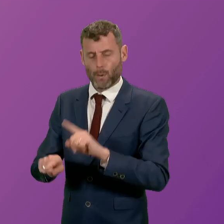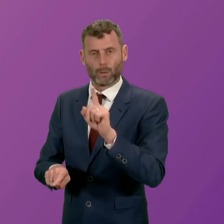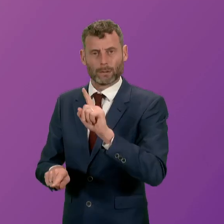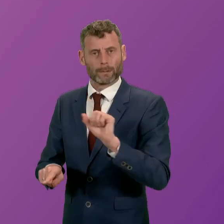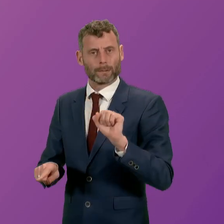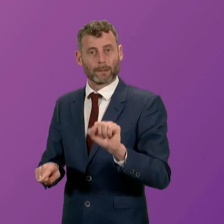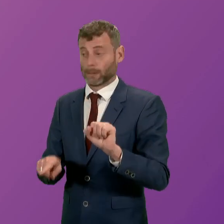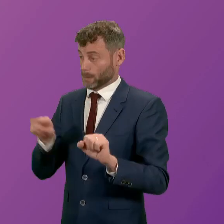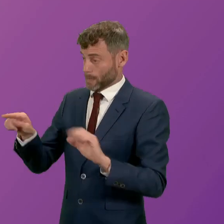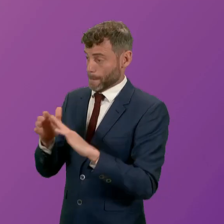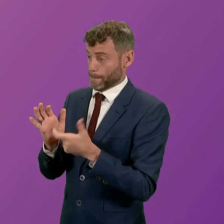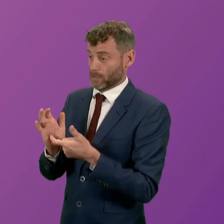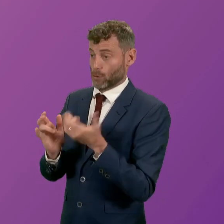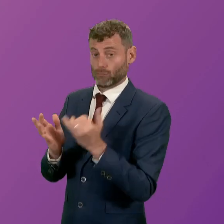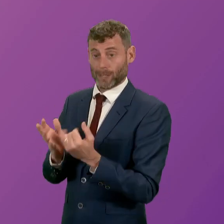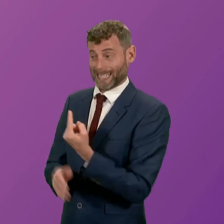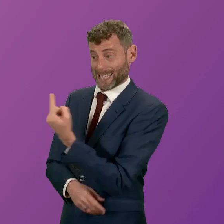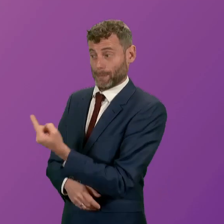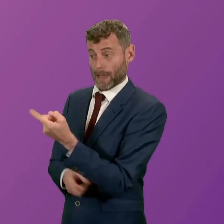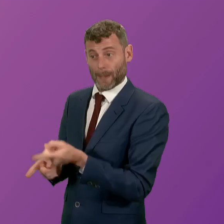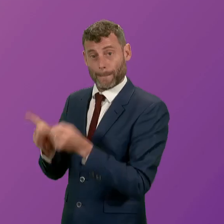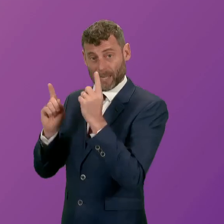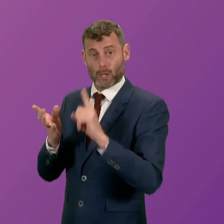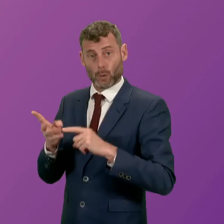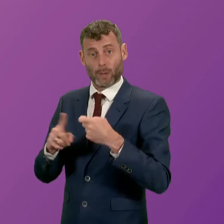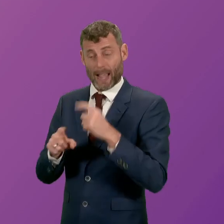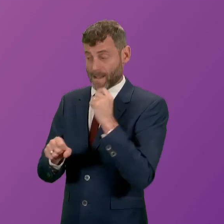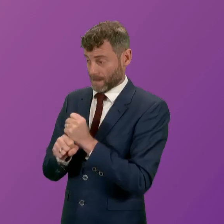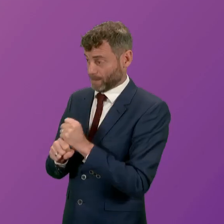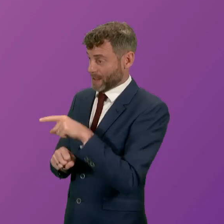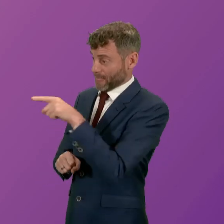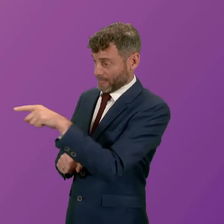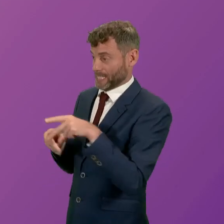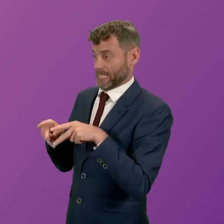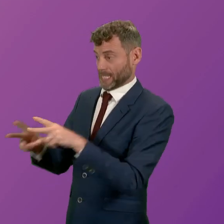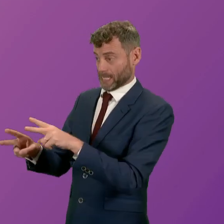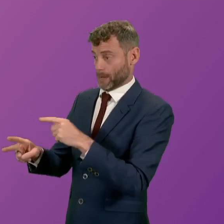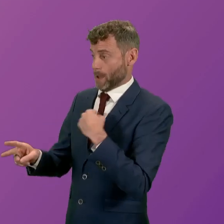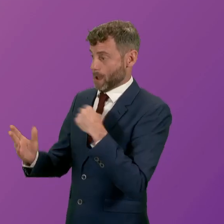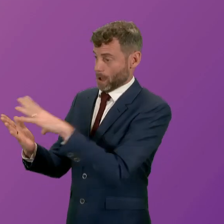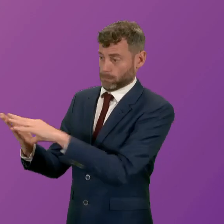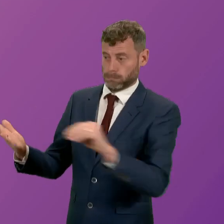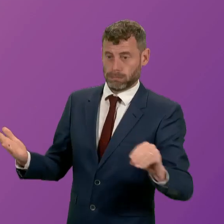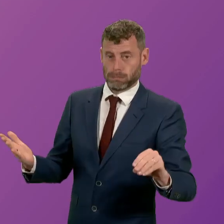when Mr Ross was a minister in the United Kingdom Government— Did you get it or not?